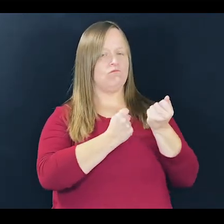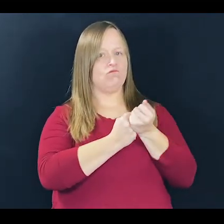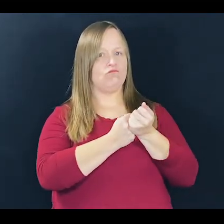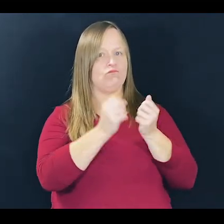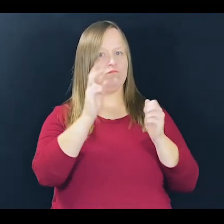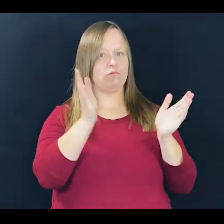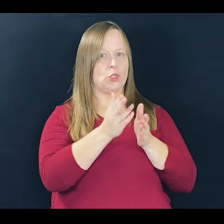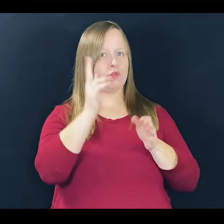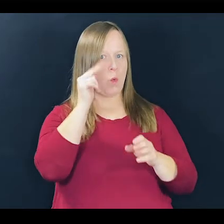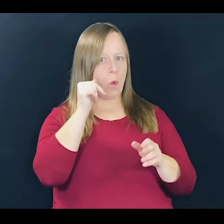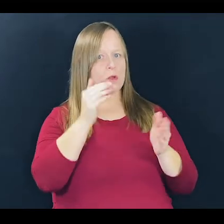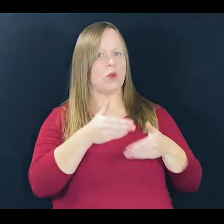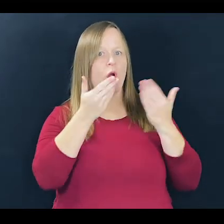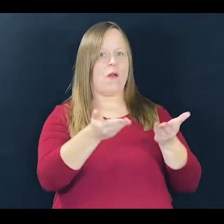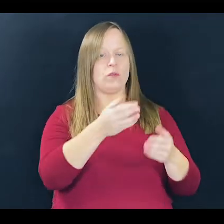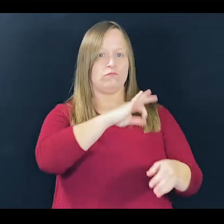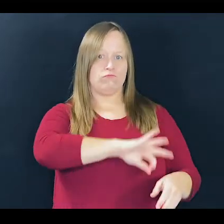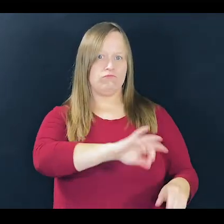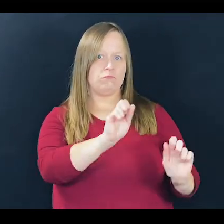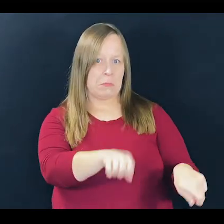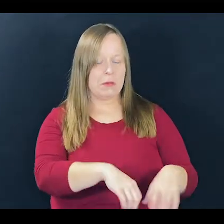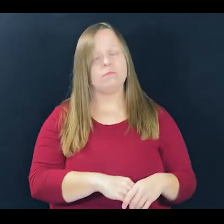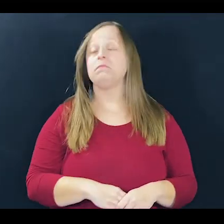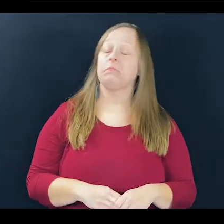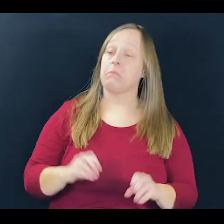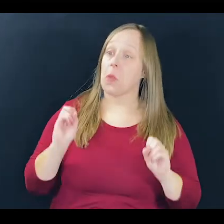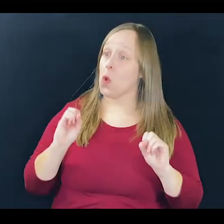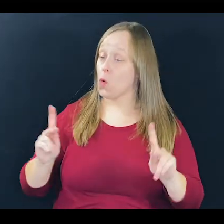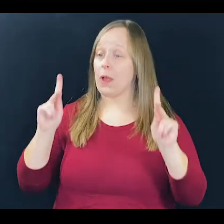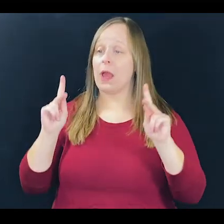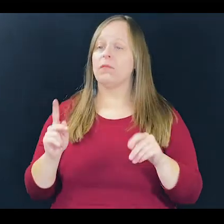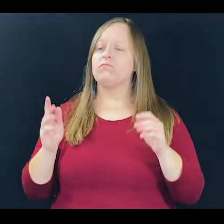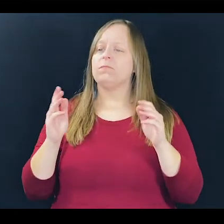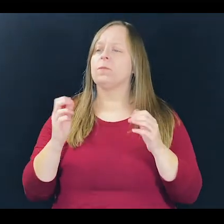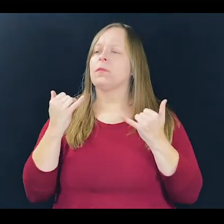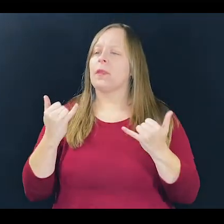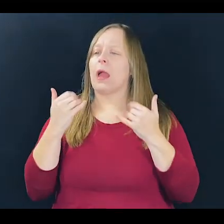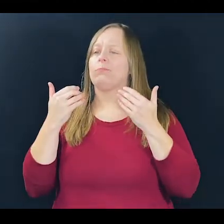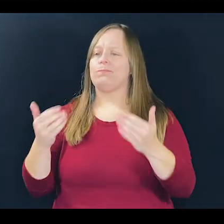a miniature horse offers is quite valuable. K: Okay and can you now tell us